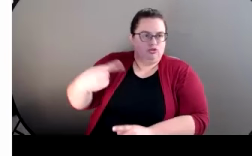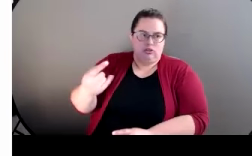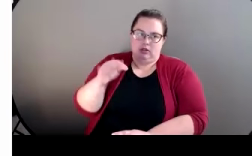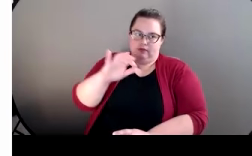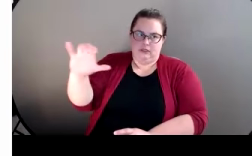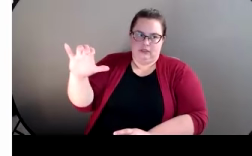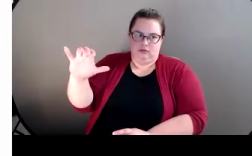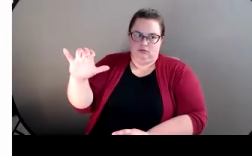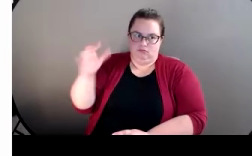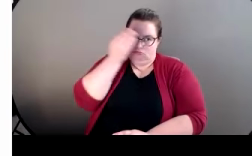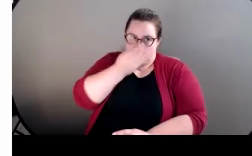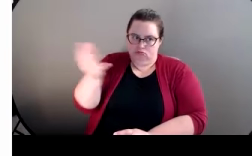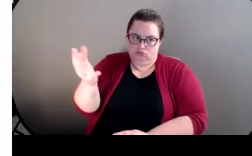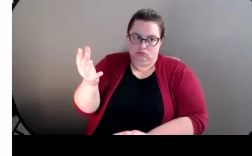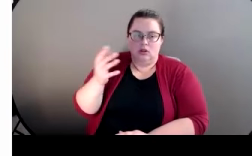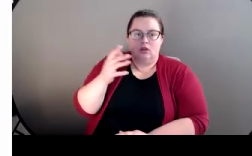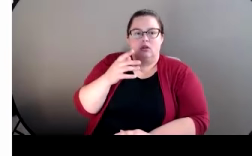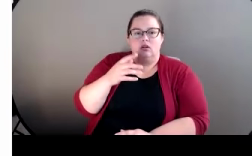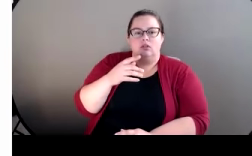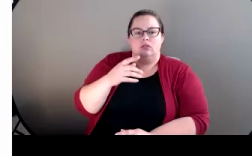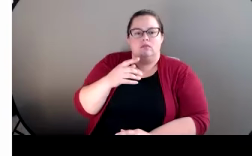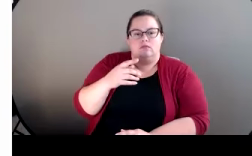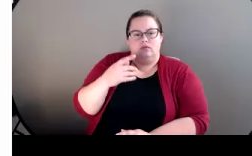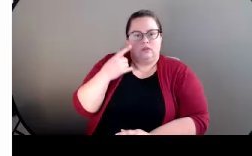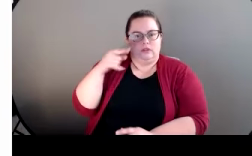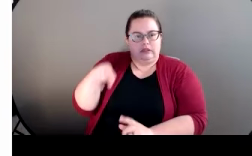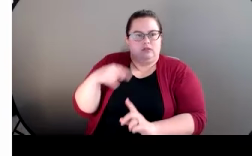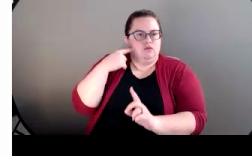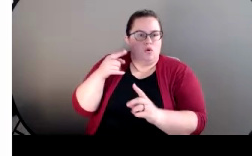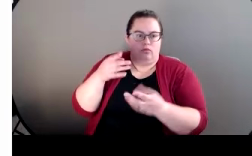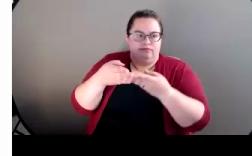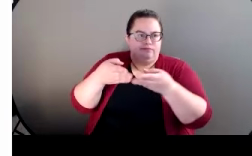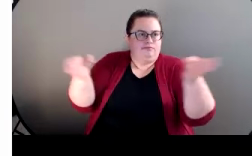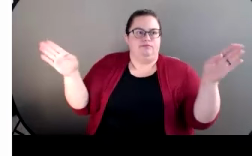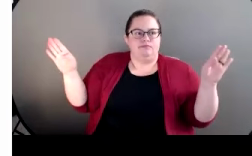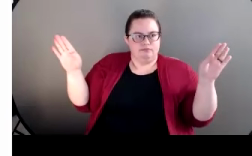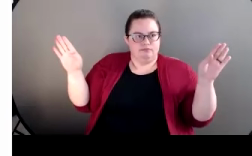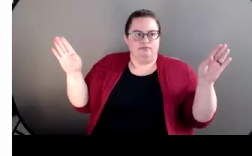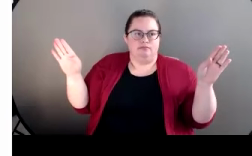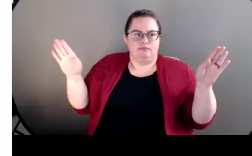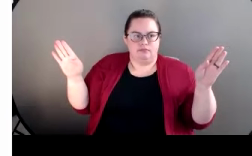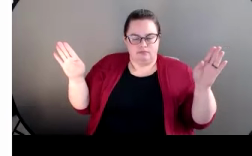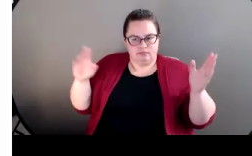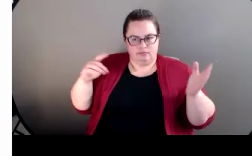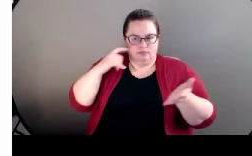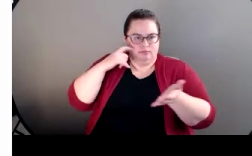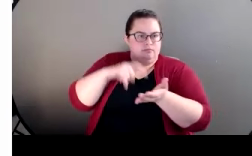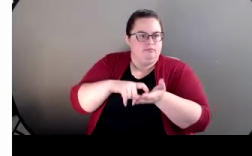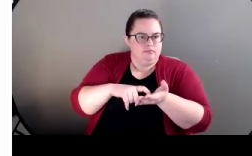This is for, this is across the board. We see these same type of statistics.